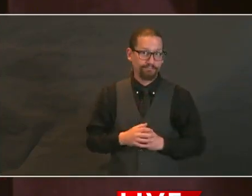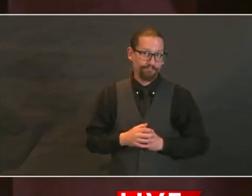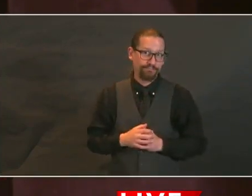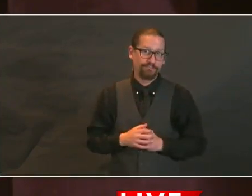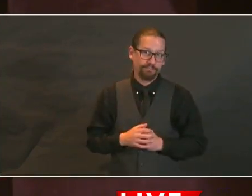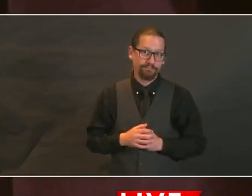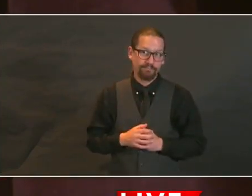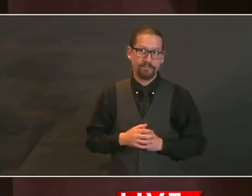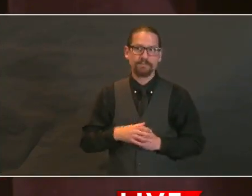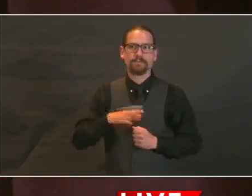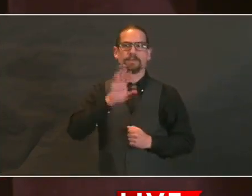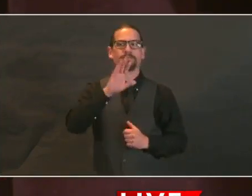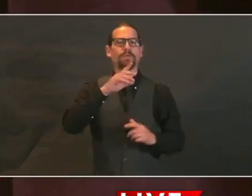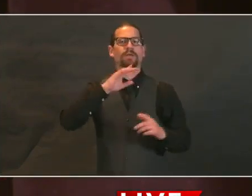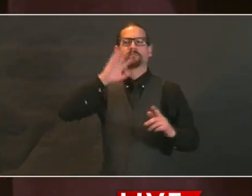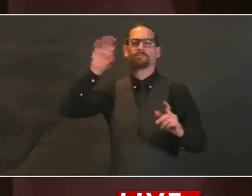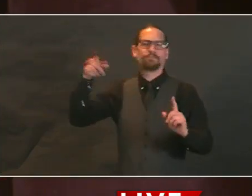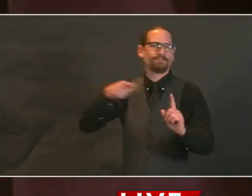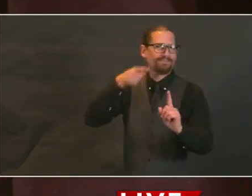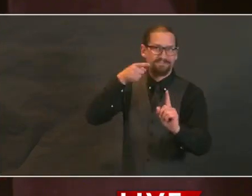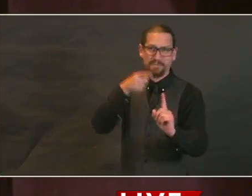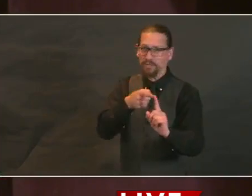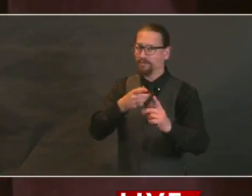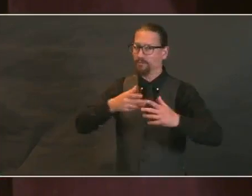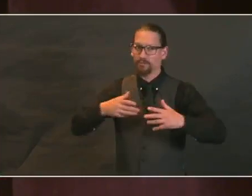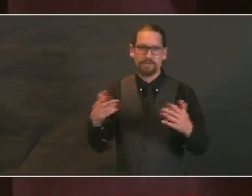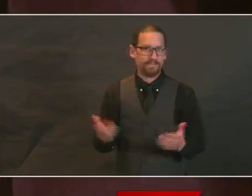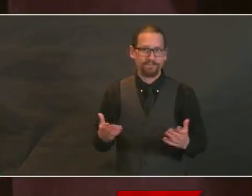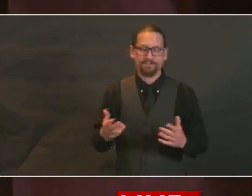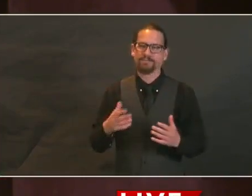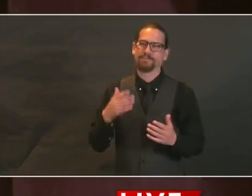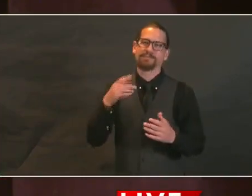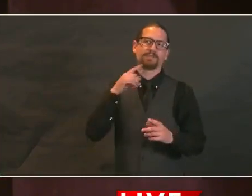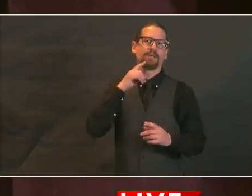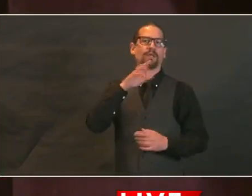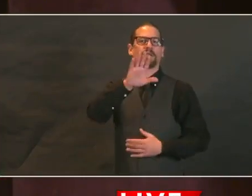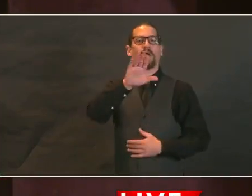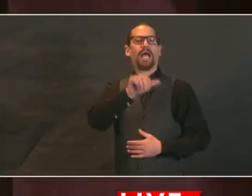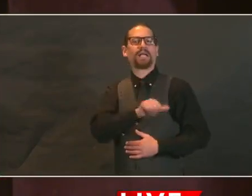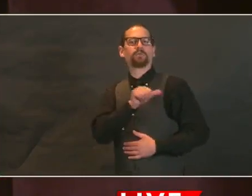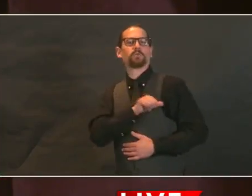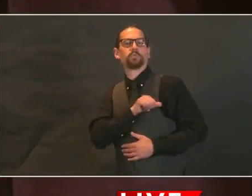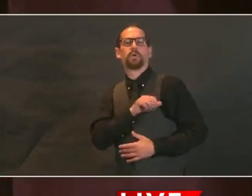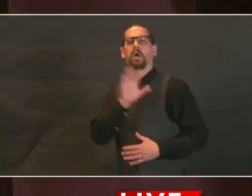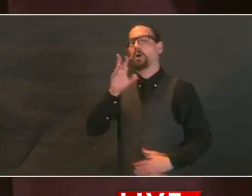BE PROTECTED AGAINST ALL FORMS OF THE VIRUS THAT ARE PRESENT.